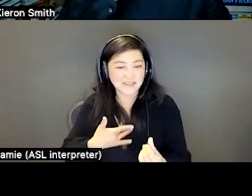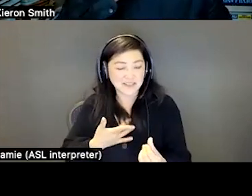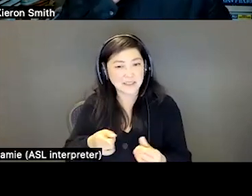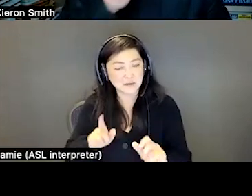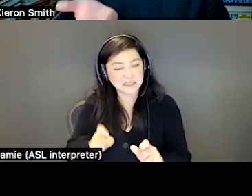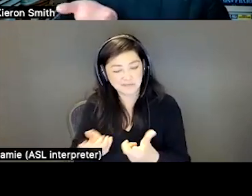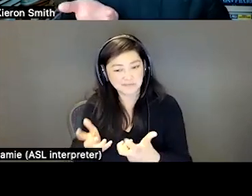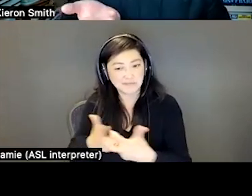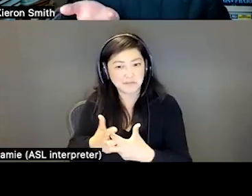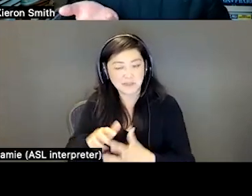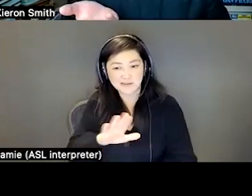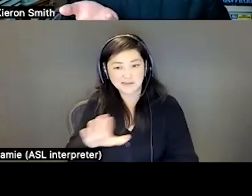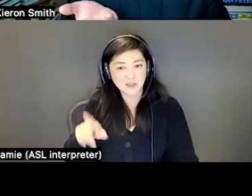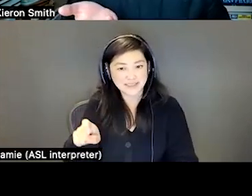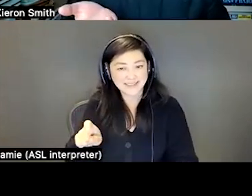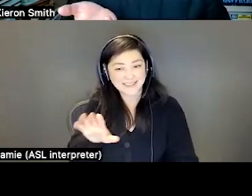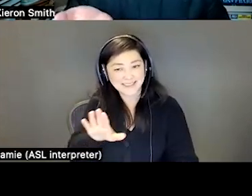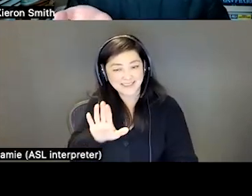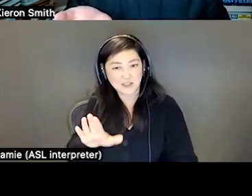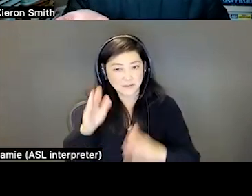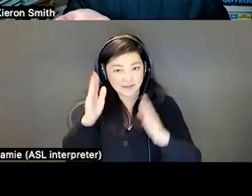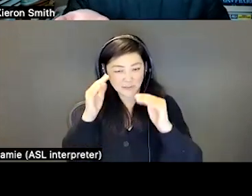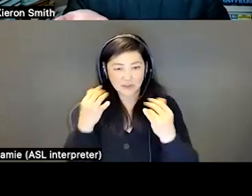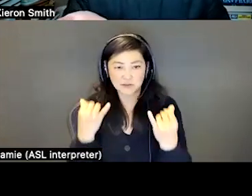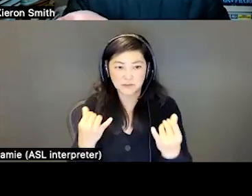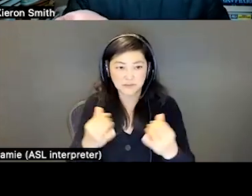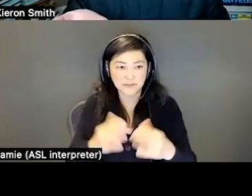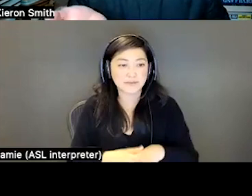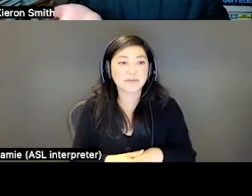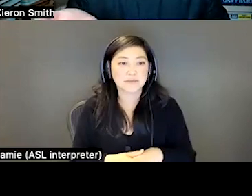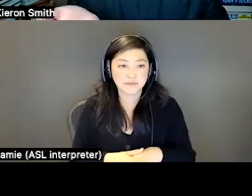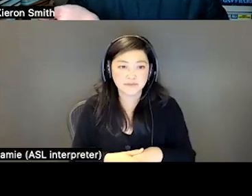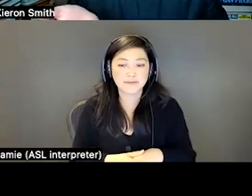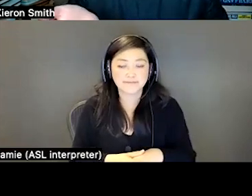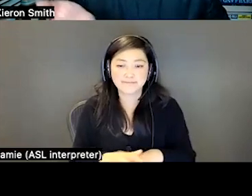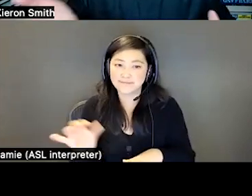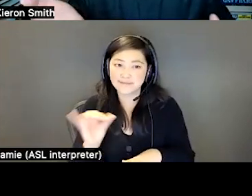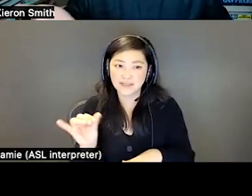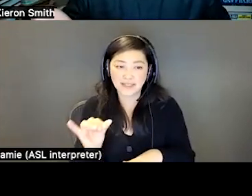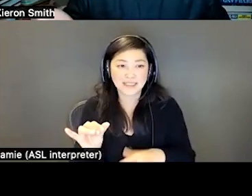Yeah, what's the balance? Because you could also get carried away here and go, "Oh, it's